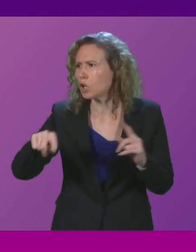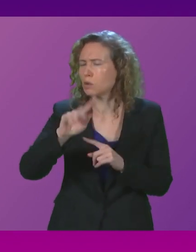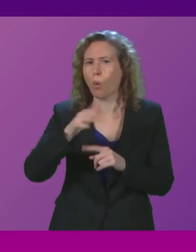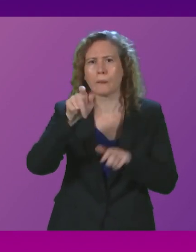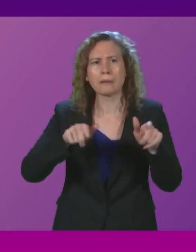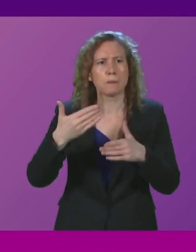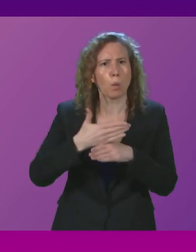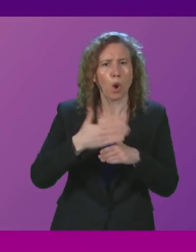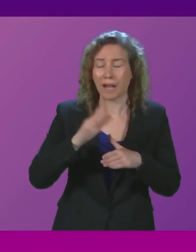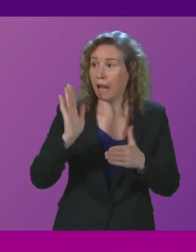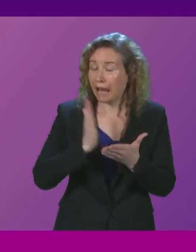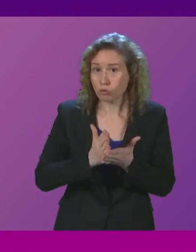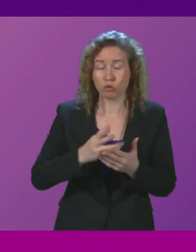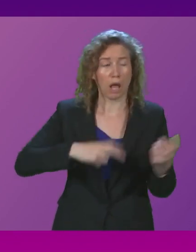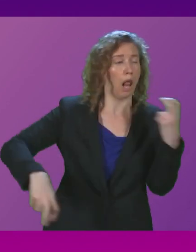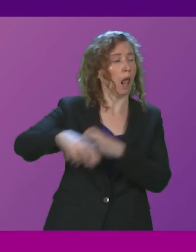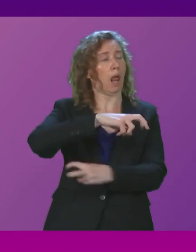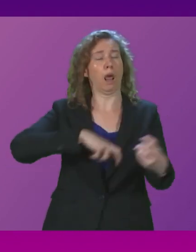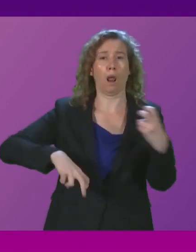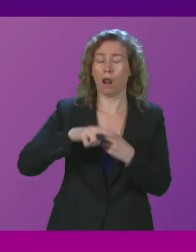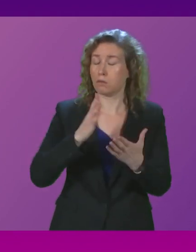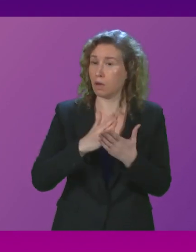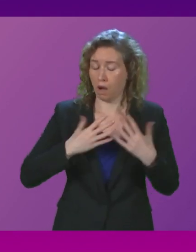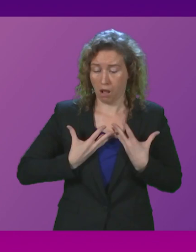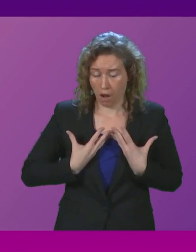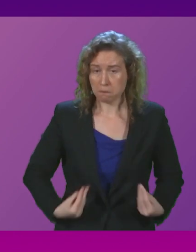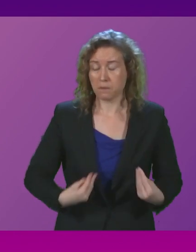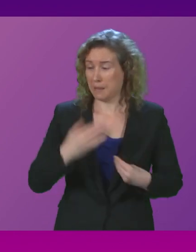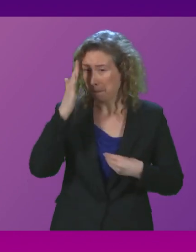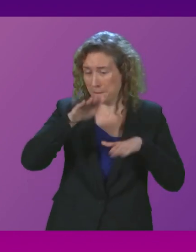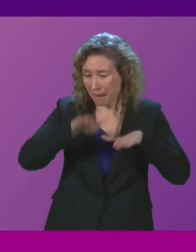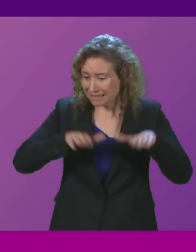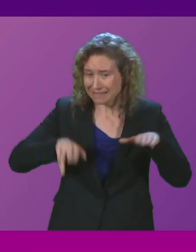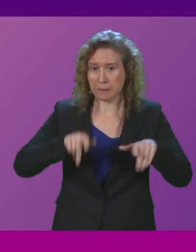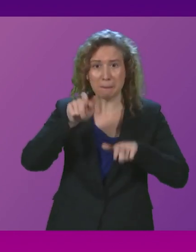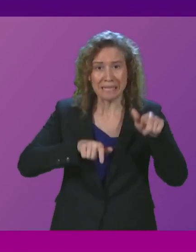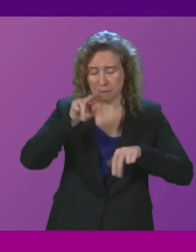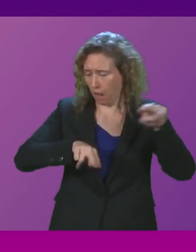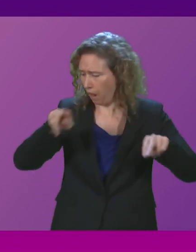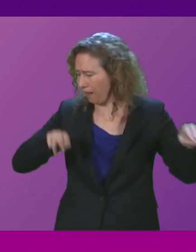They are literally at breaking point, there were beds and people everywhere.